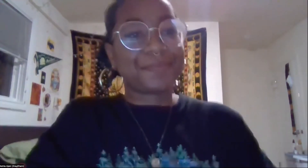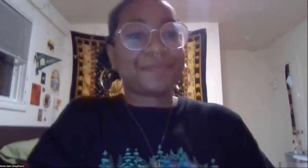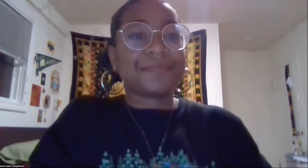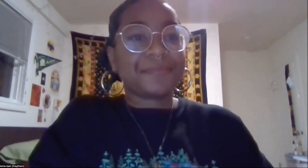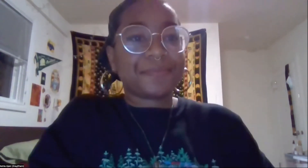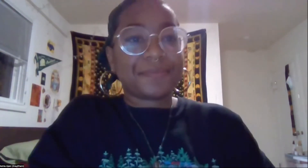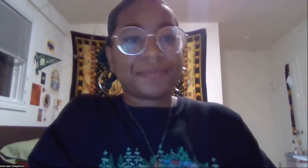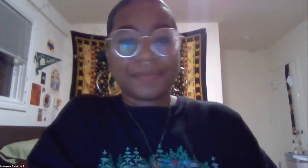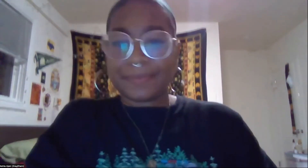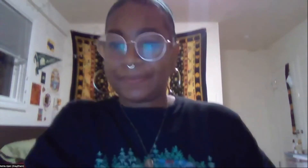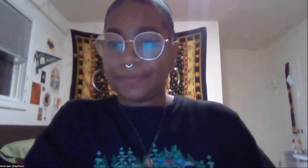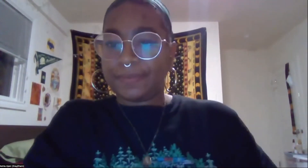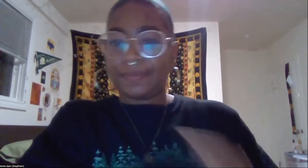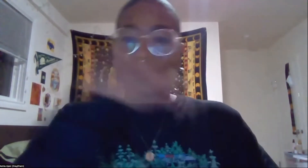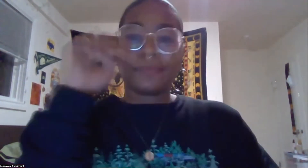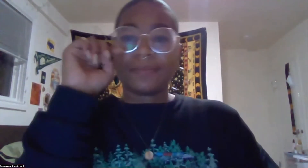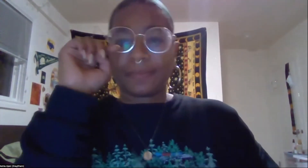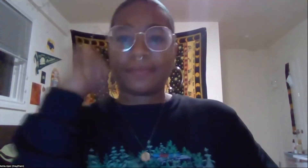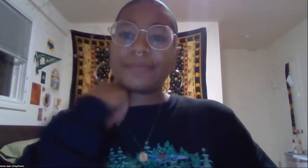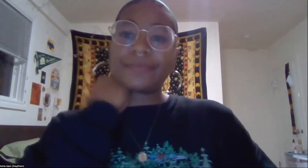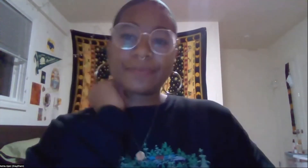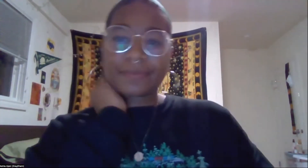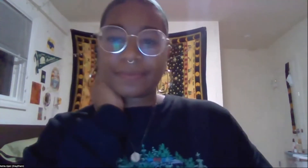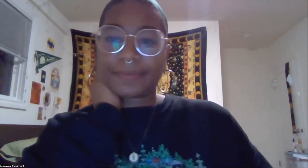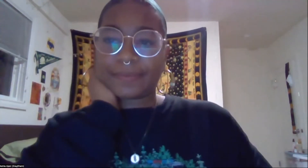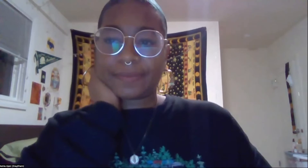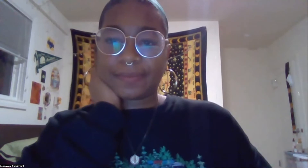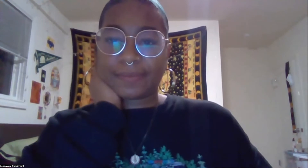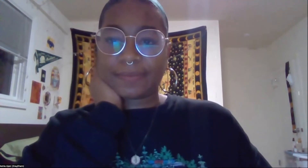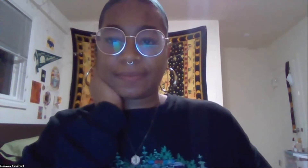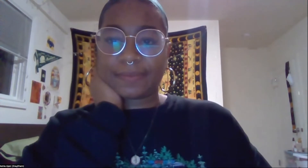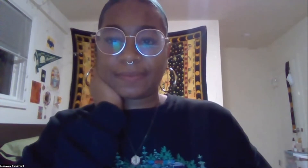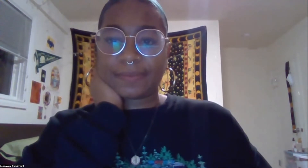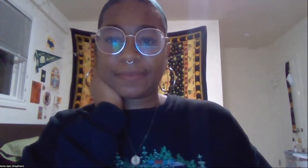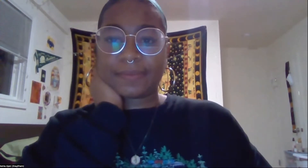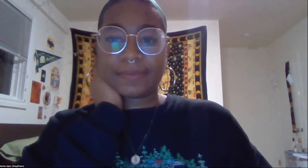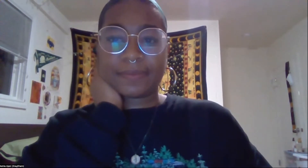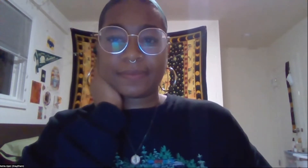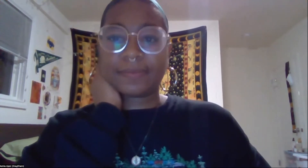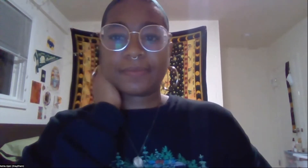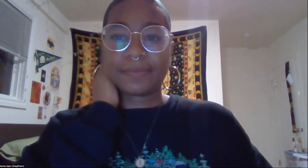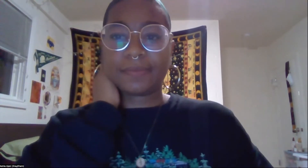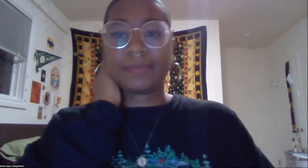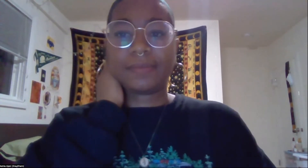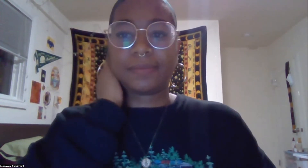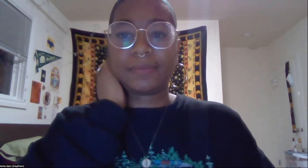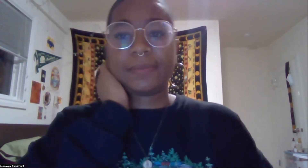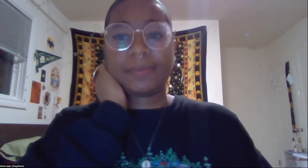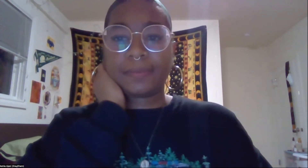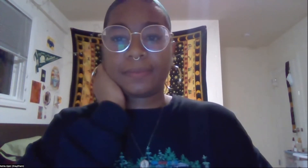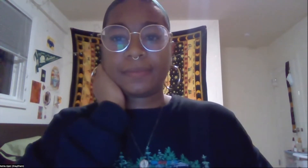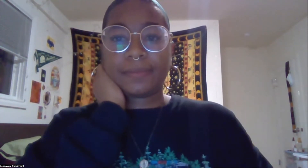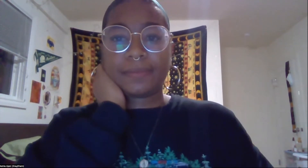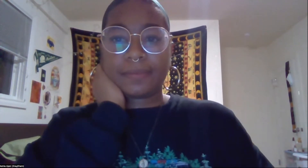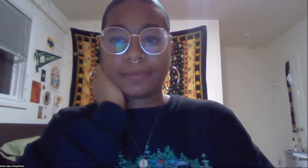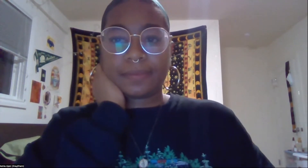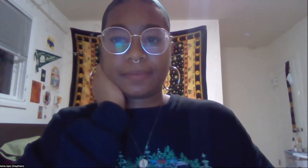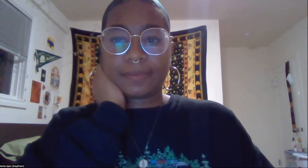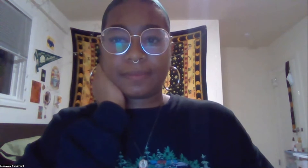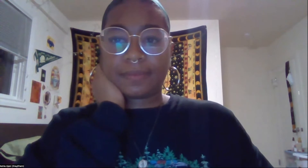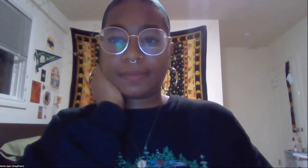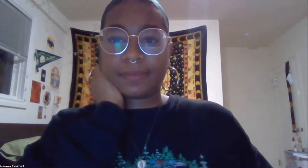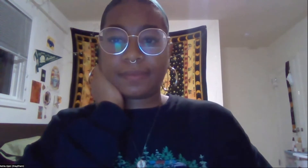I'm really excited for Banah’s poems, and I'm gonna go ahead and read Banah’s bio really quick.